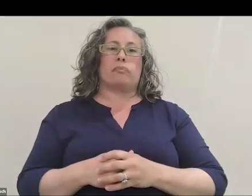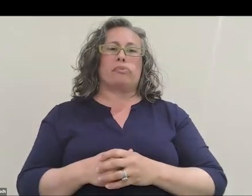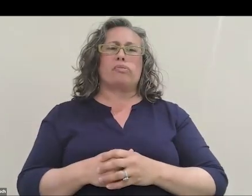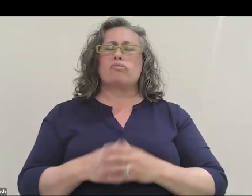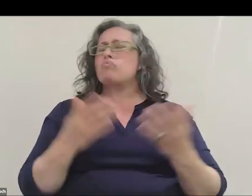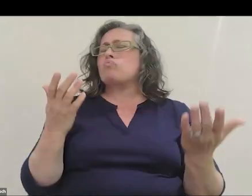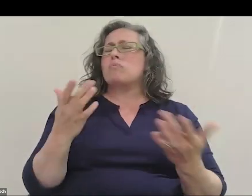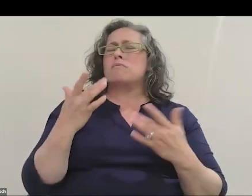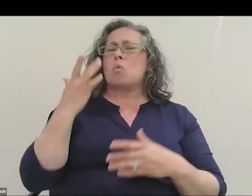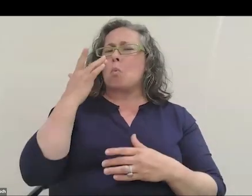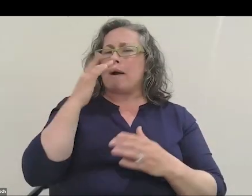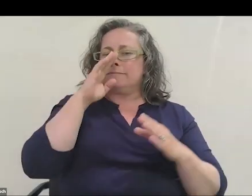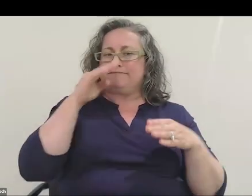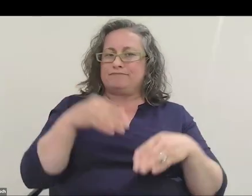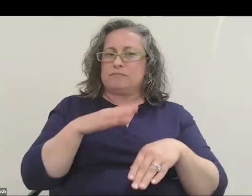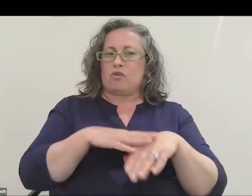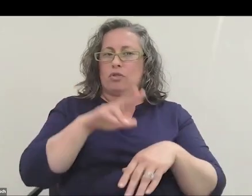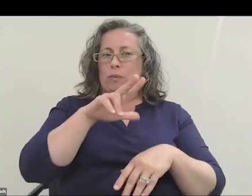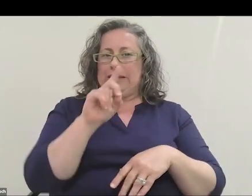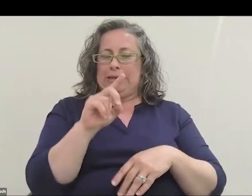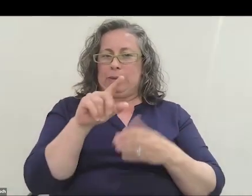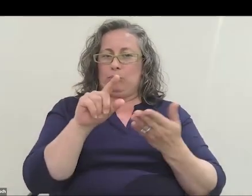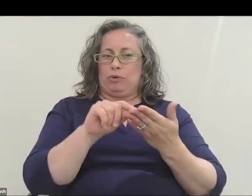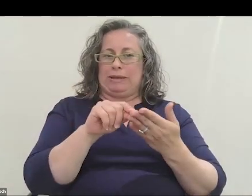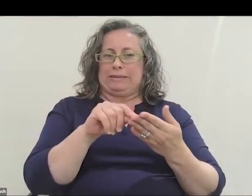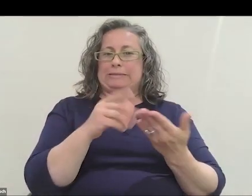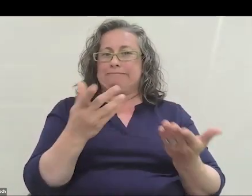Why do we focus on 3D printing at See3D?